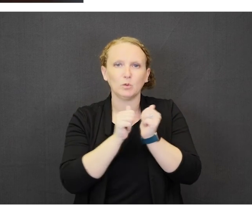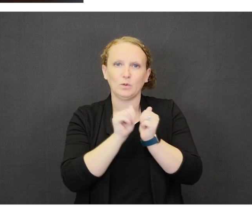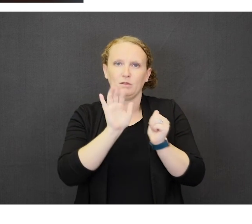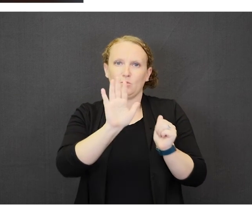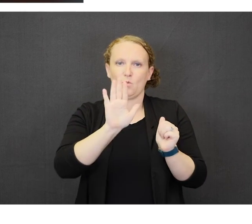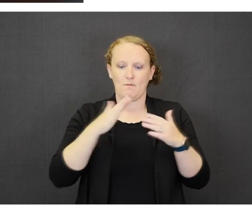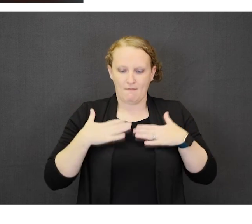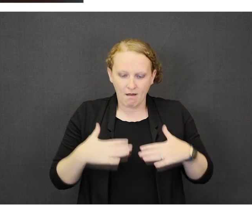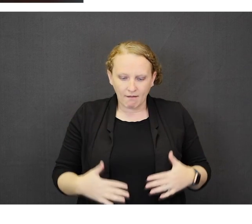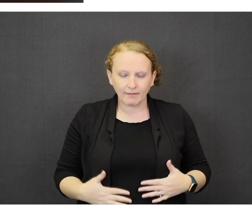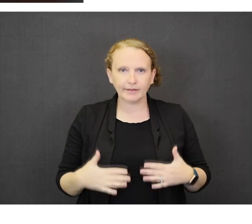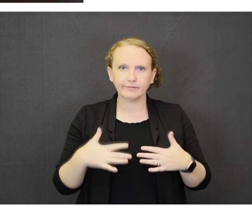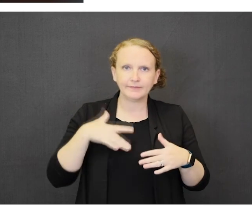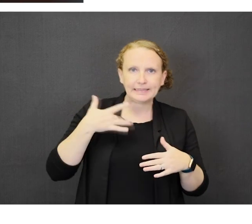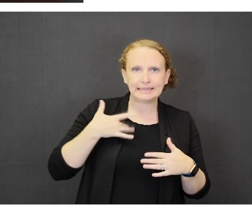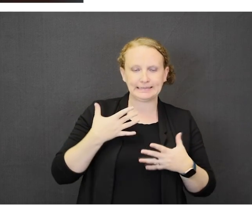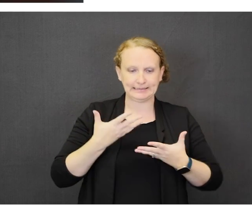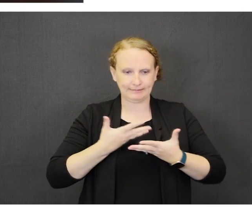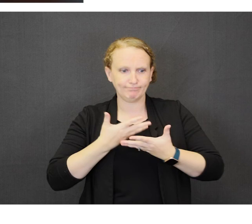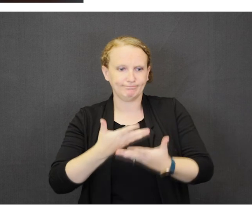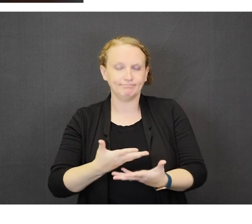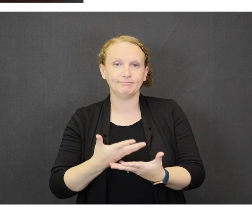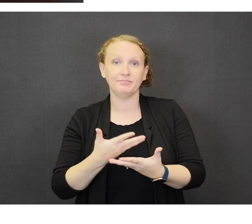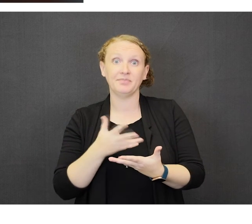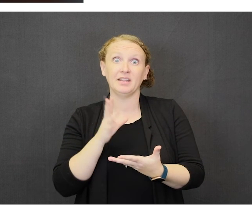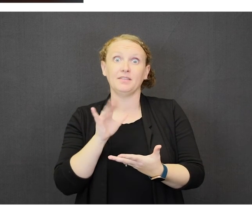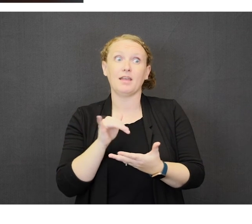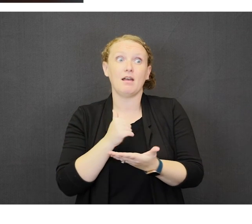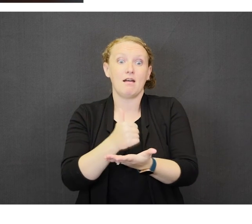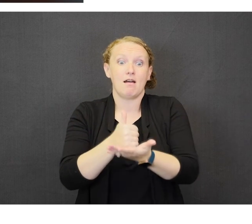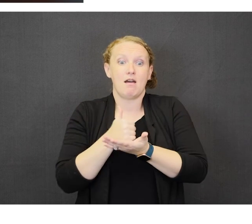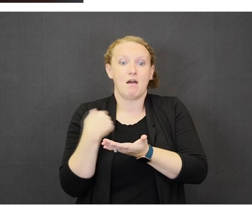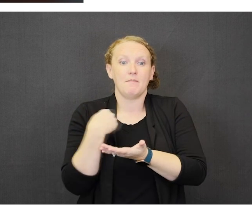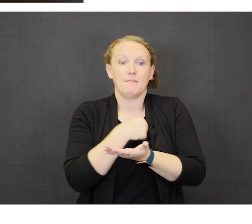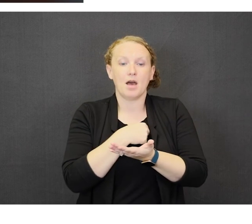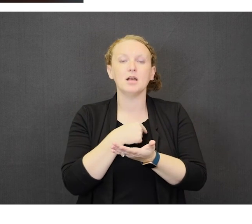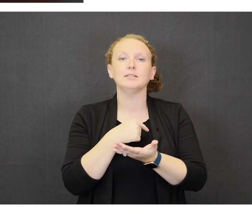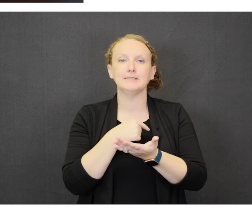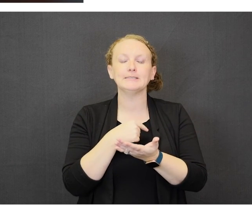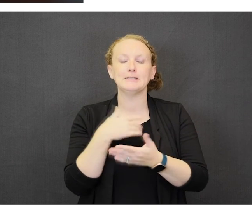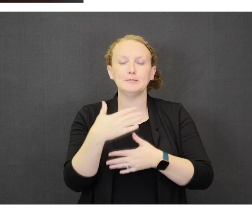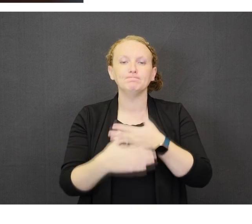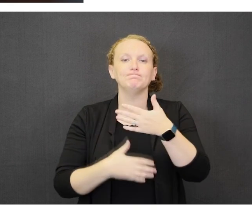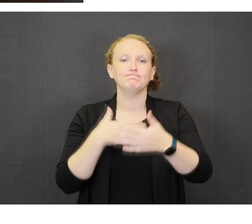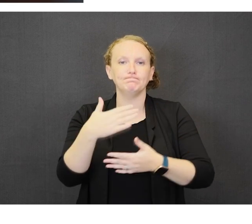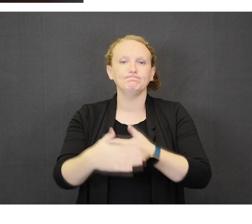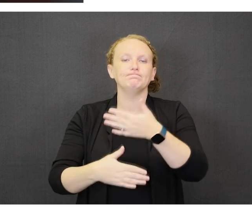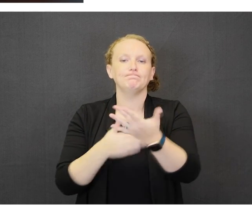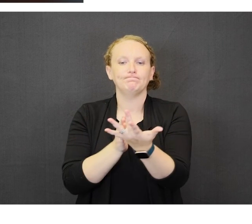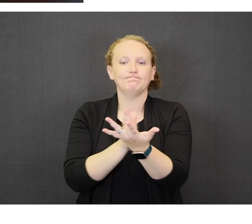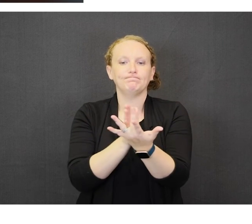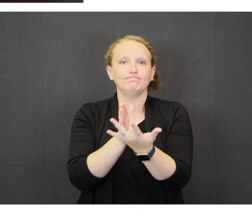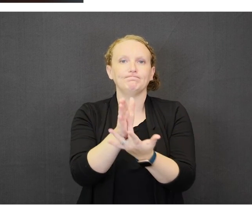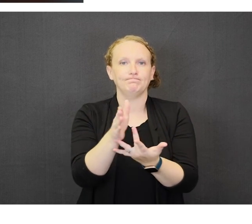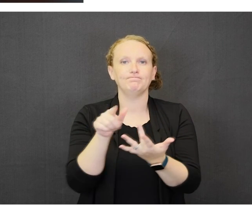This again is the beginning steps to being able to regulate through the intensity and the activation and it's the